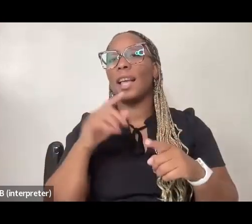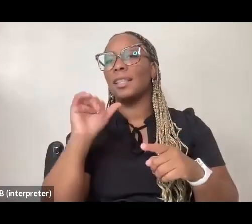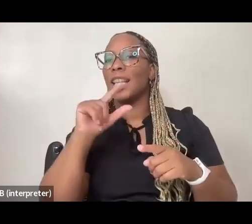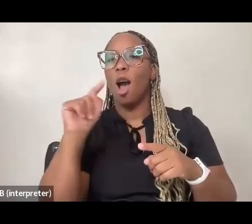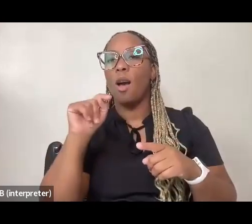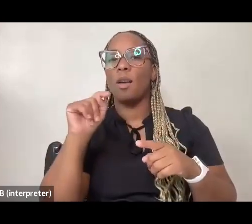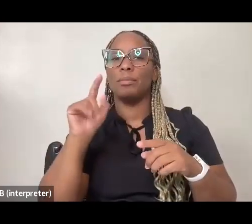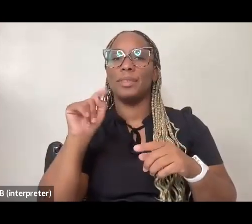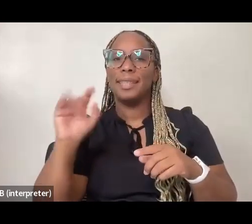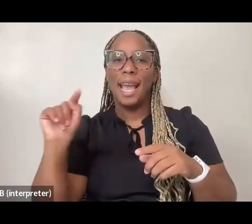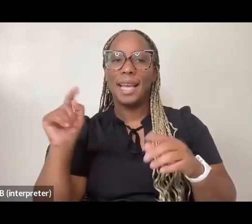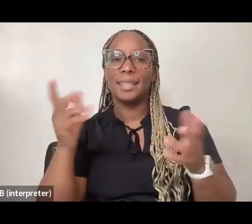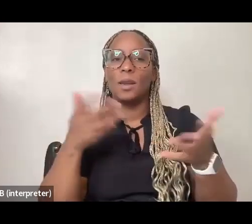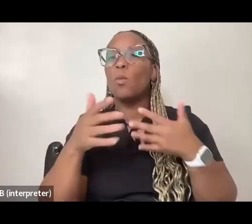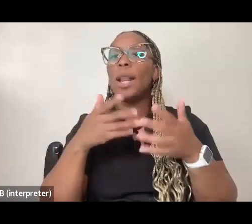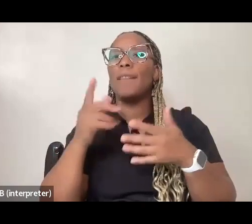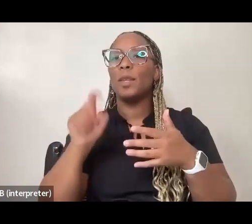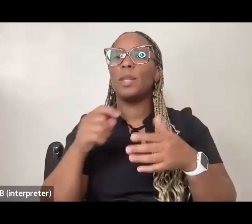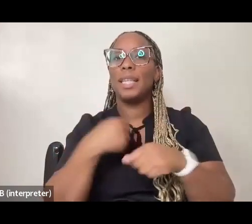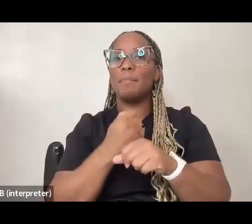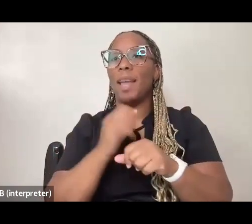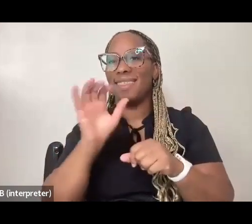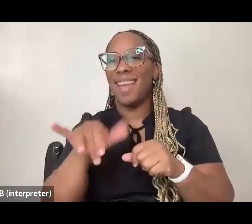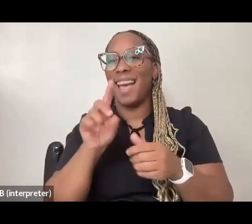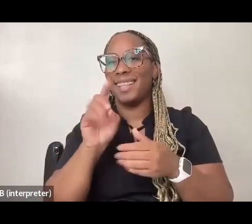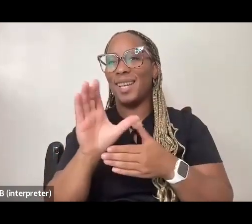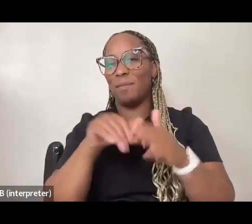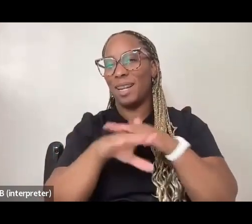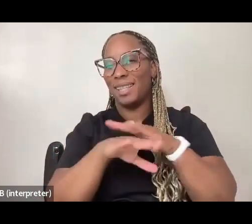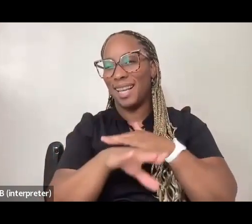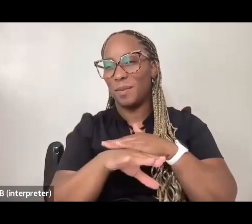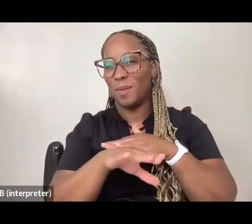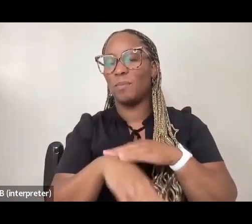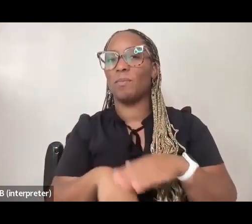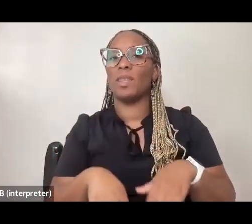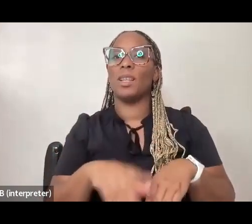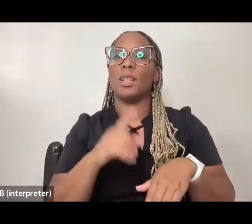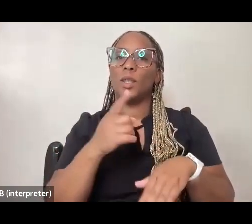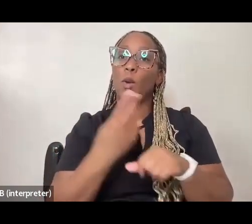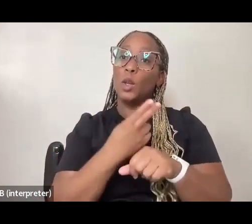else you may need to do to make any document accessible. Again, running into the excess -- running the accessibility